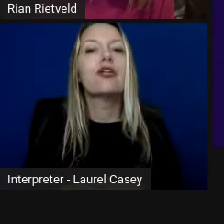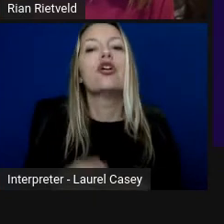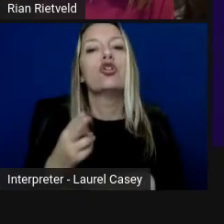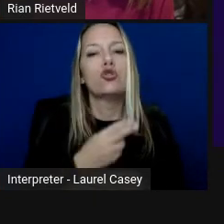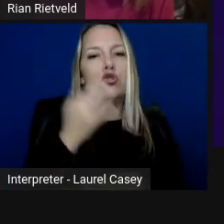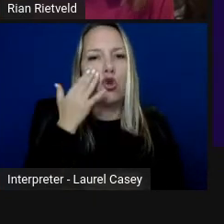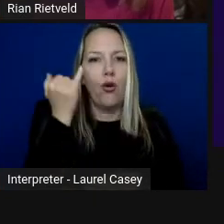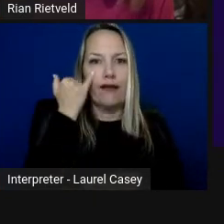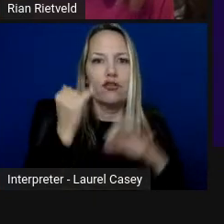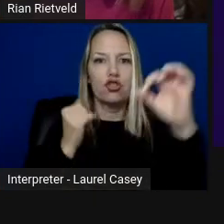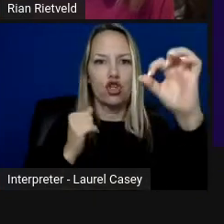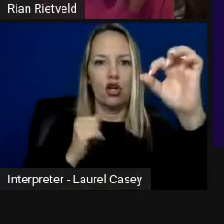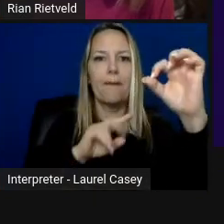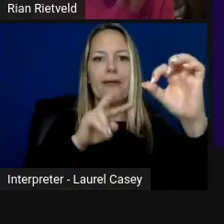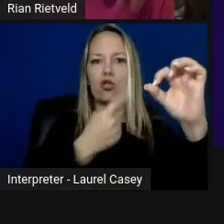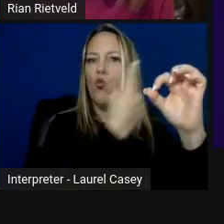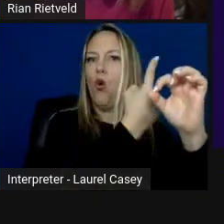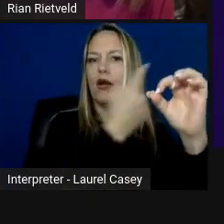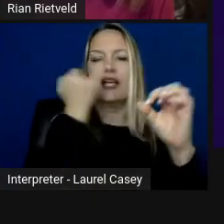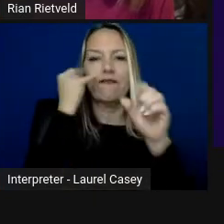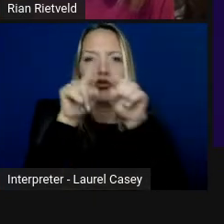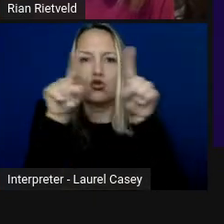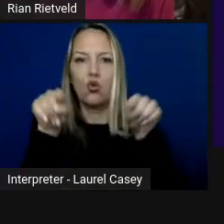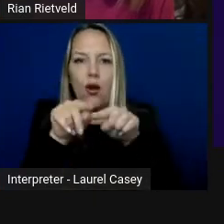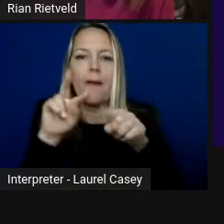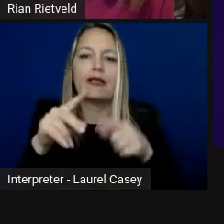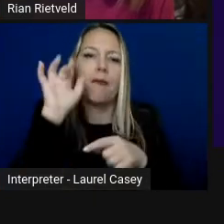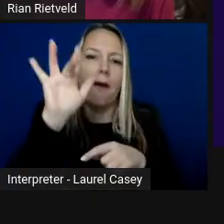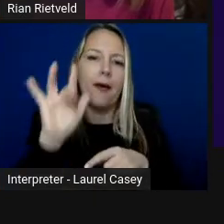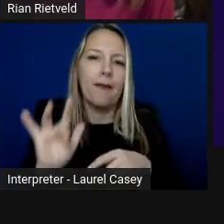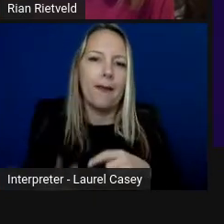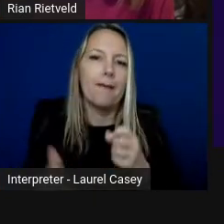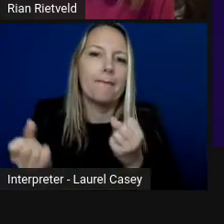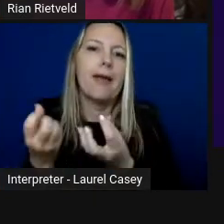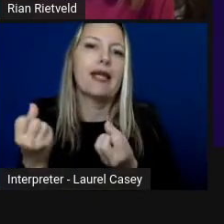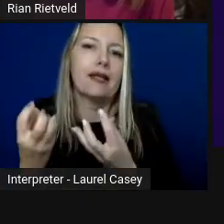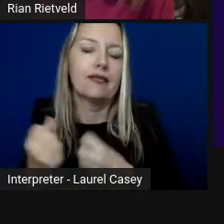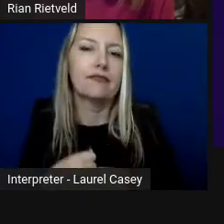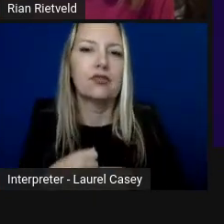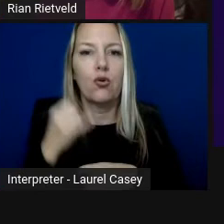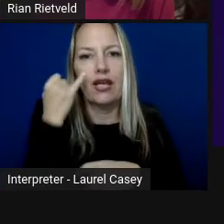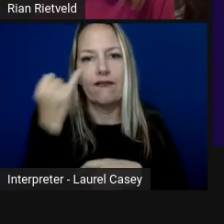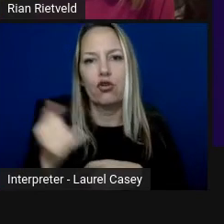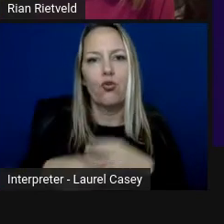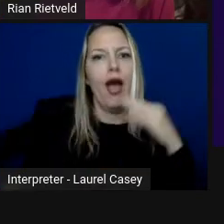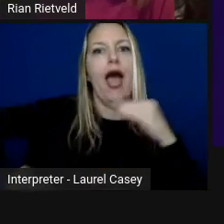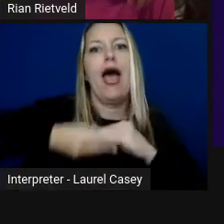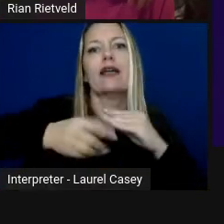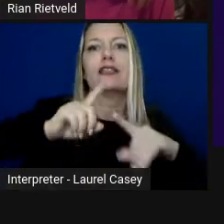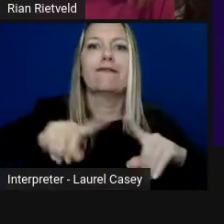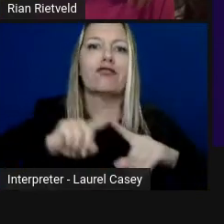you can select one and when there's a square, you can select many. If you use other shapes, it can get really confusing